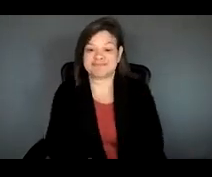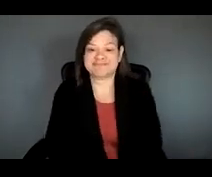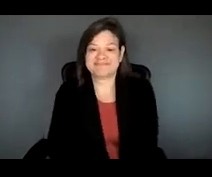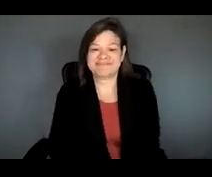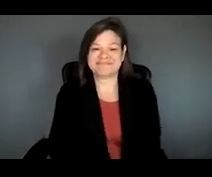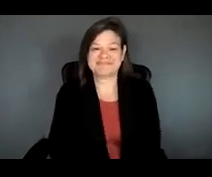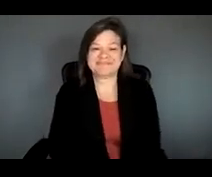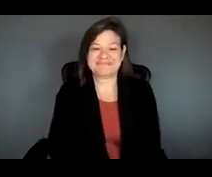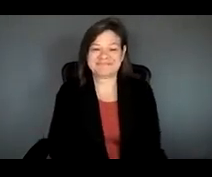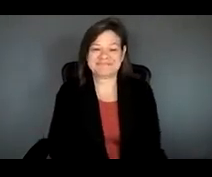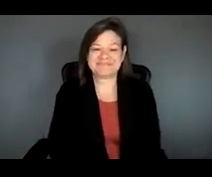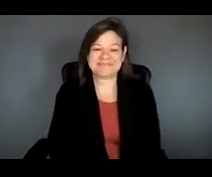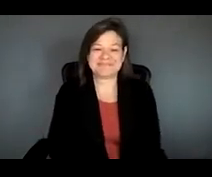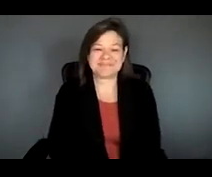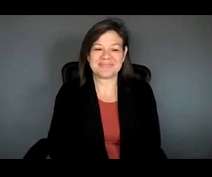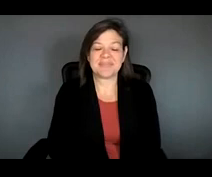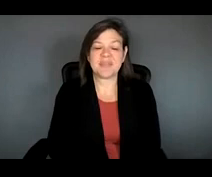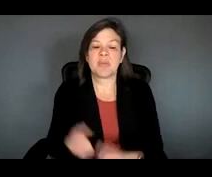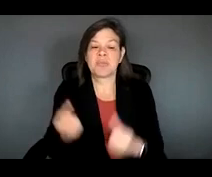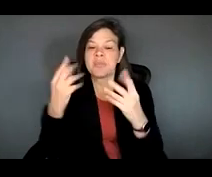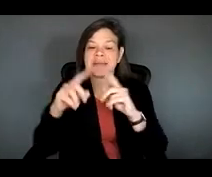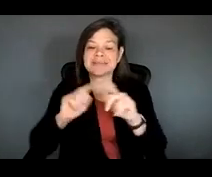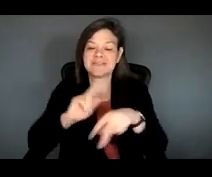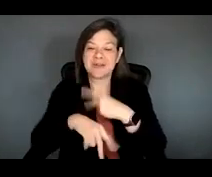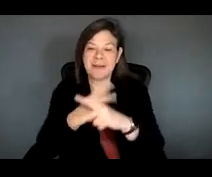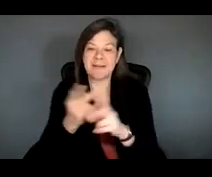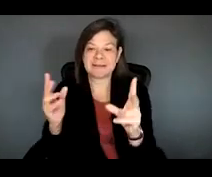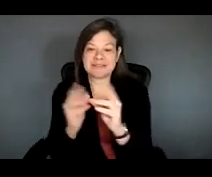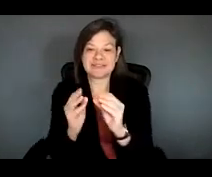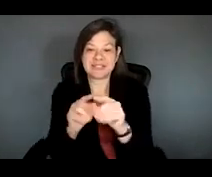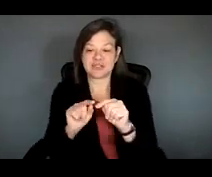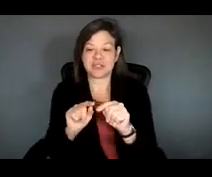There are a number of different session formats. And during this next section I just